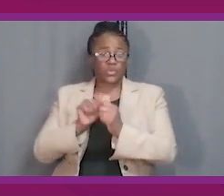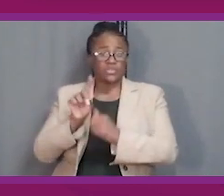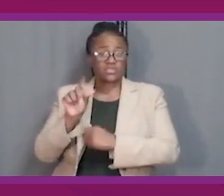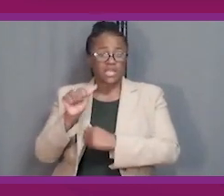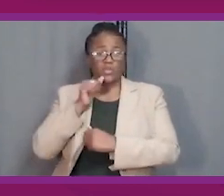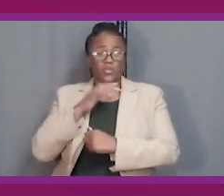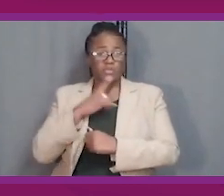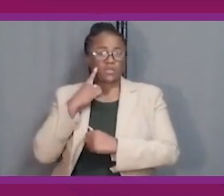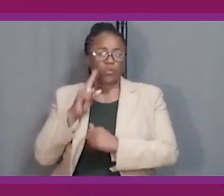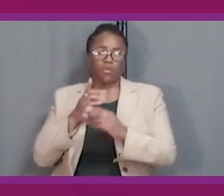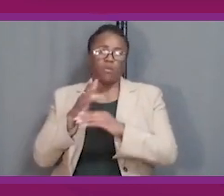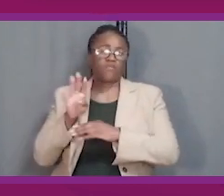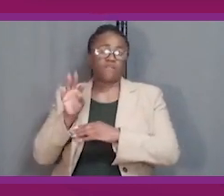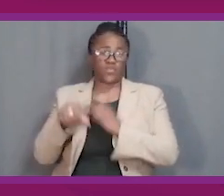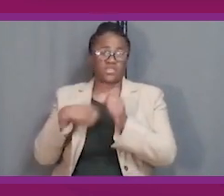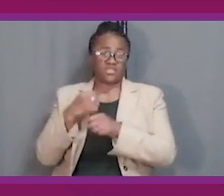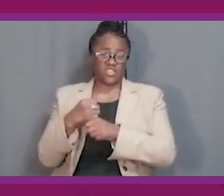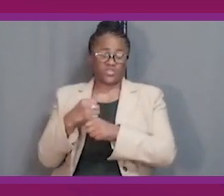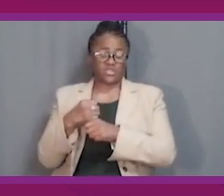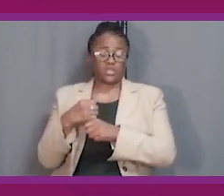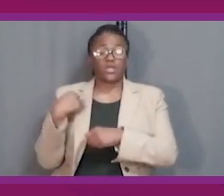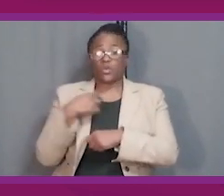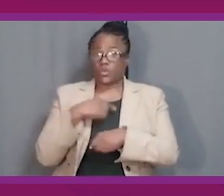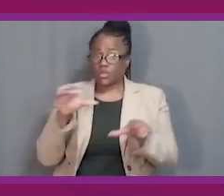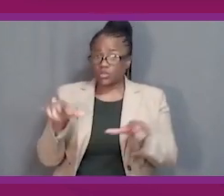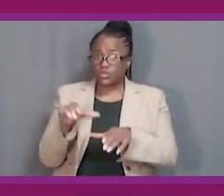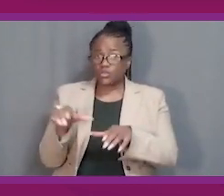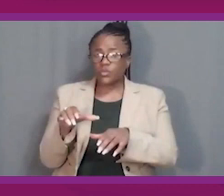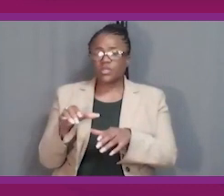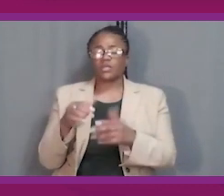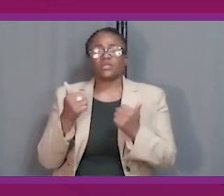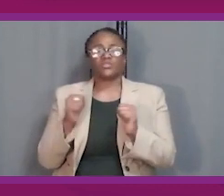to realize that the only people who are going to make the change this situation is disabled women